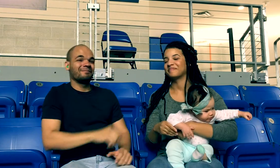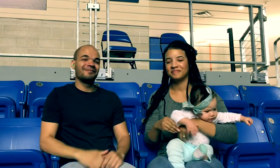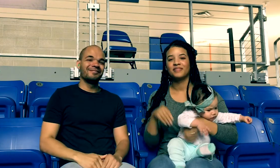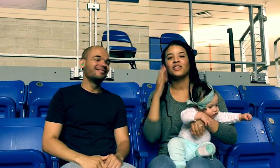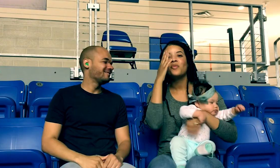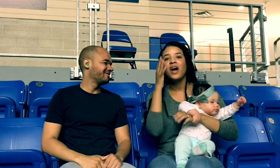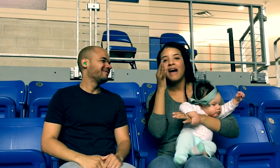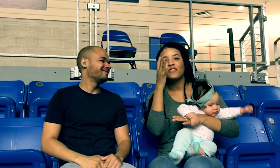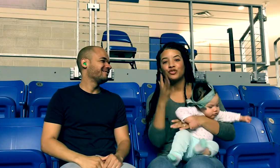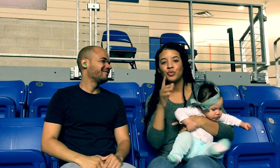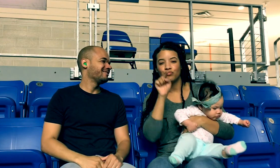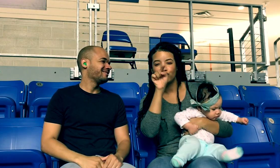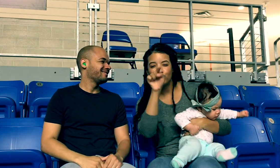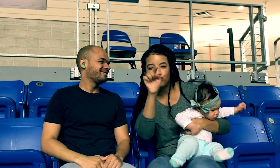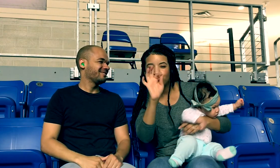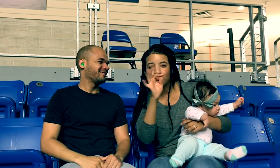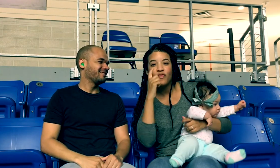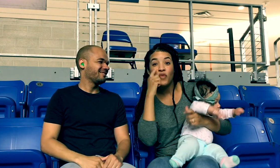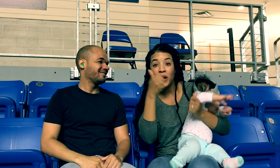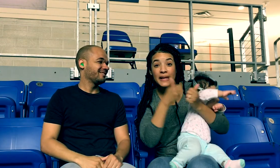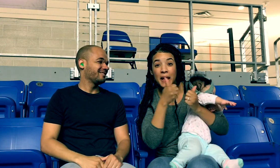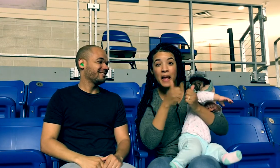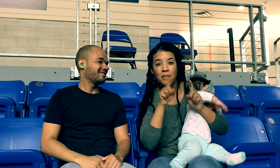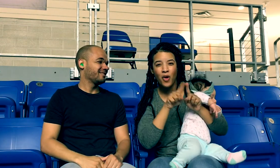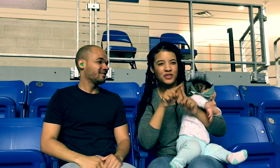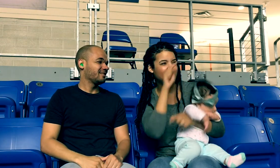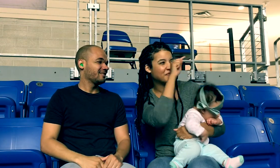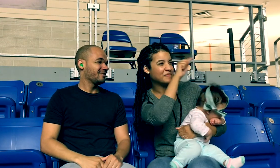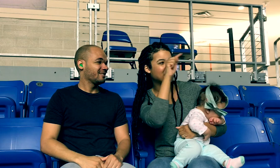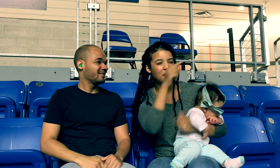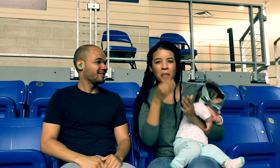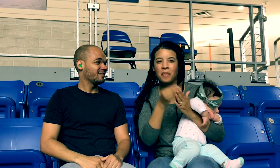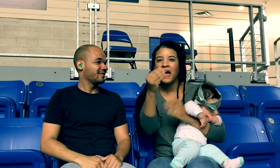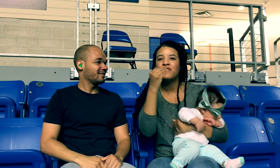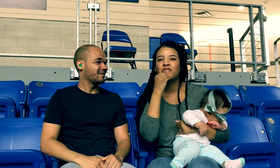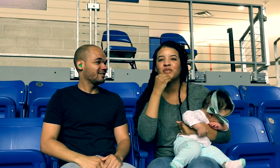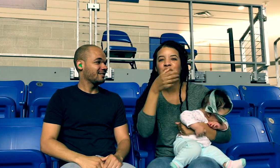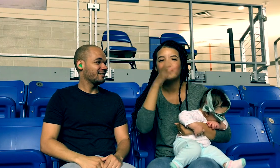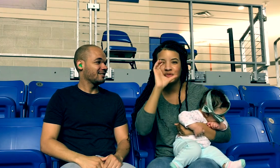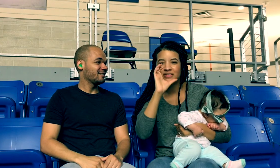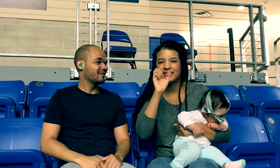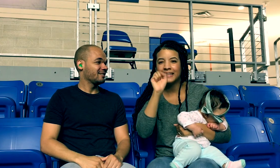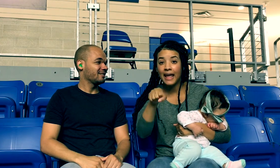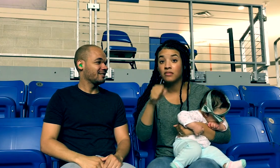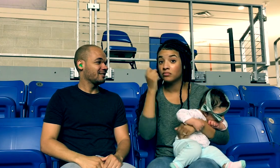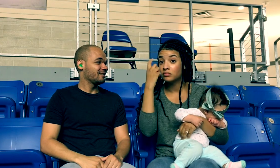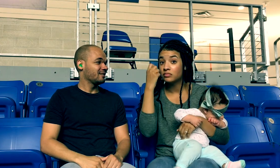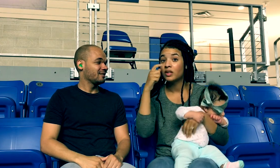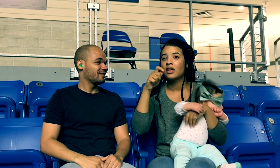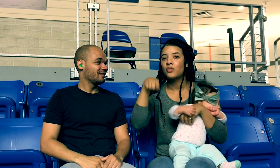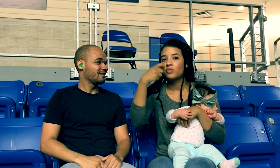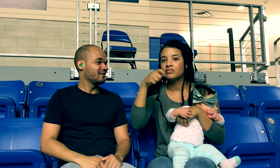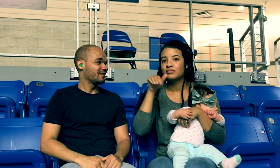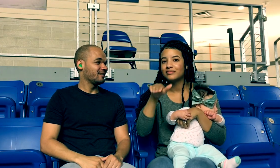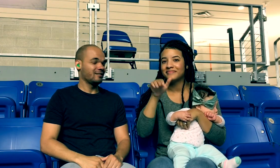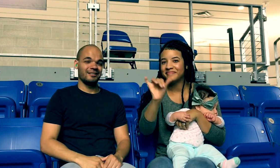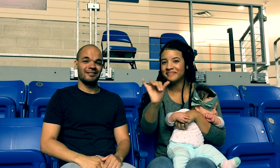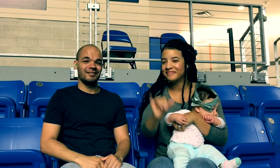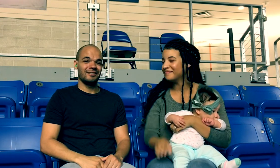We will have interpreters right in front of the section interpreting for the game and also over in the concession stands and will also be wheelchair accessible too